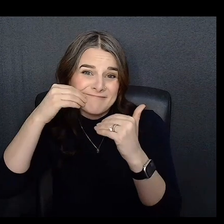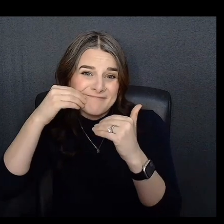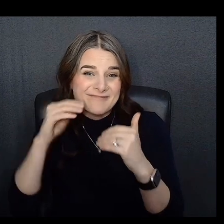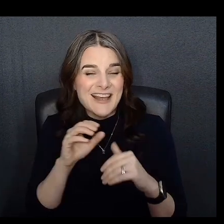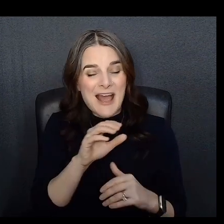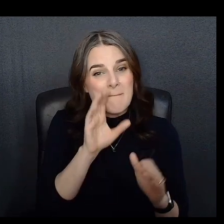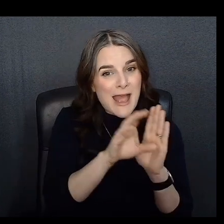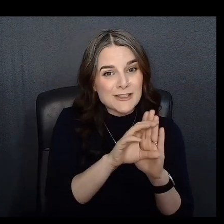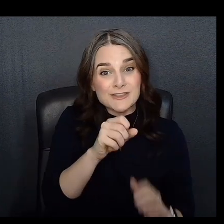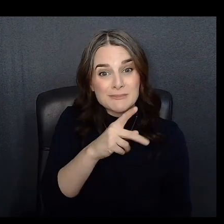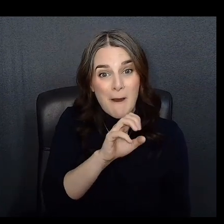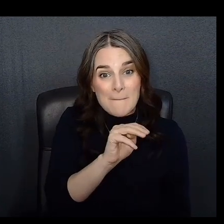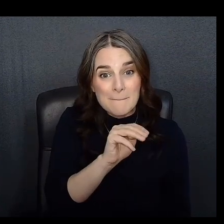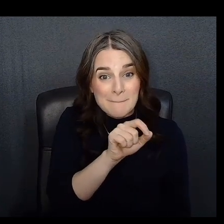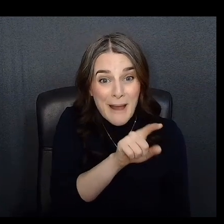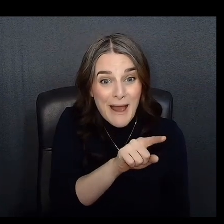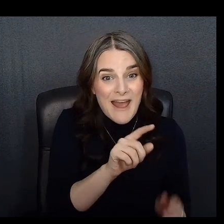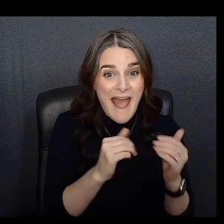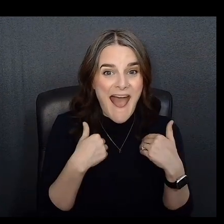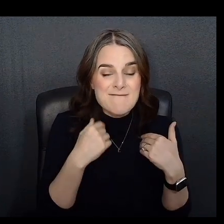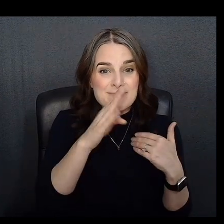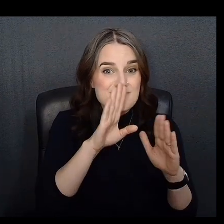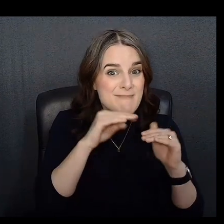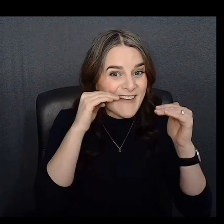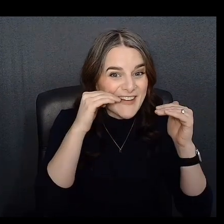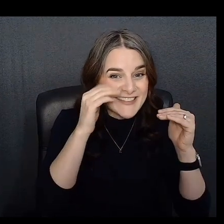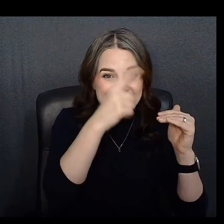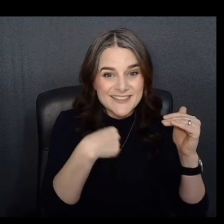to represent that, and then that was the end of the discussion.